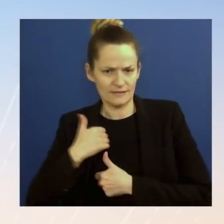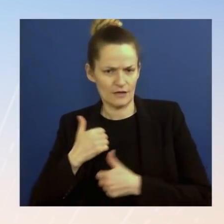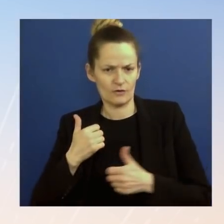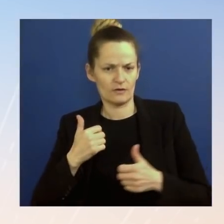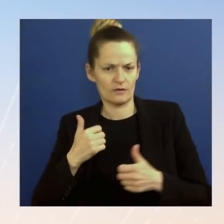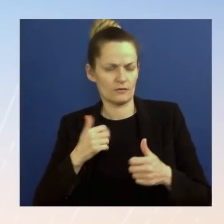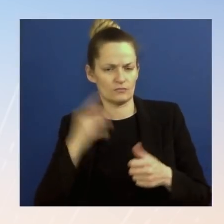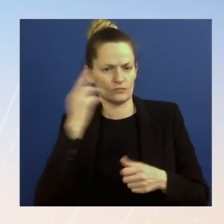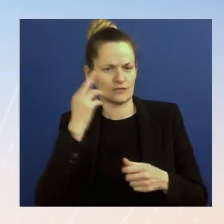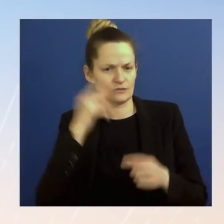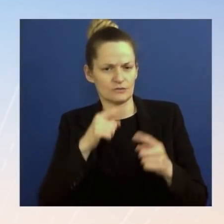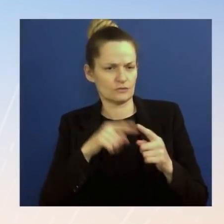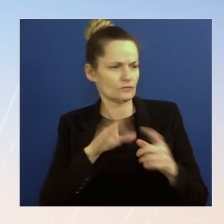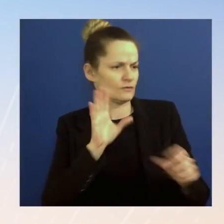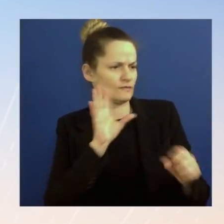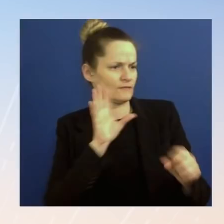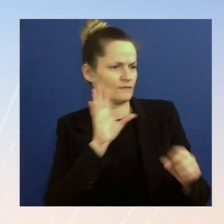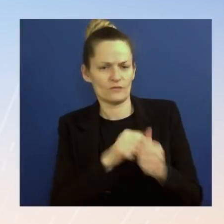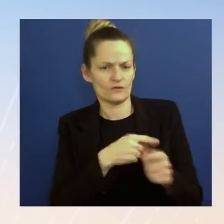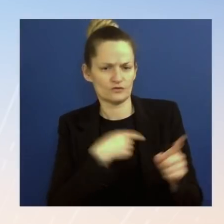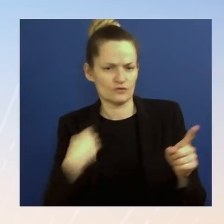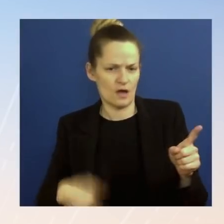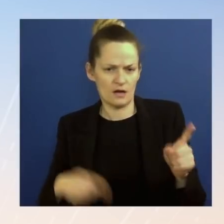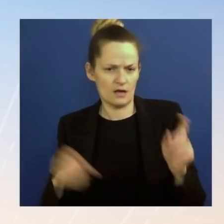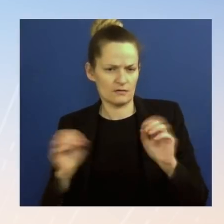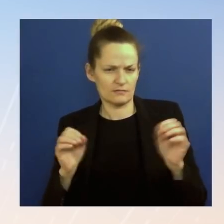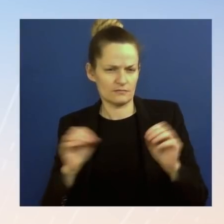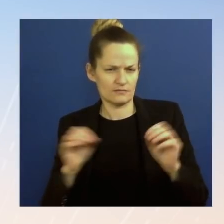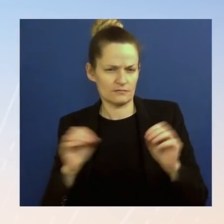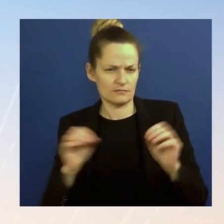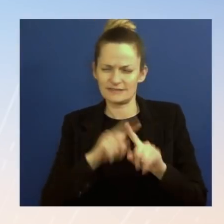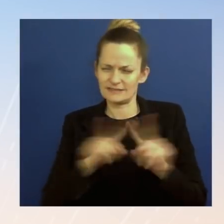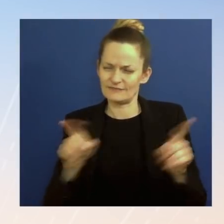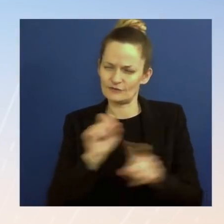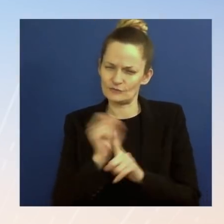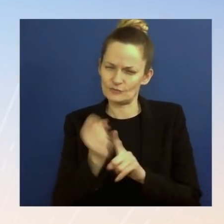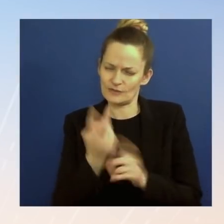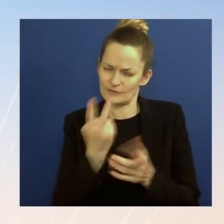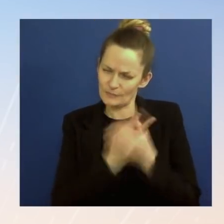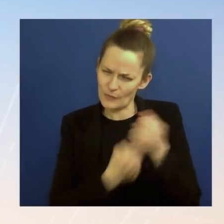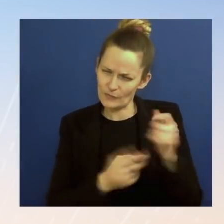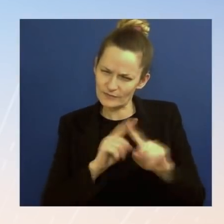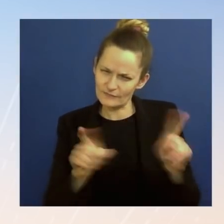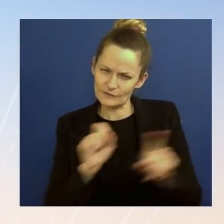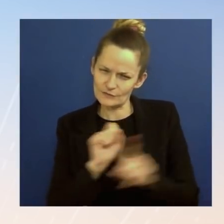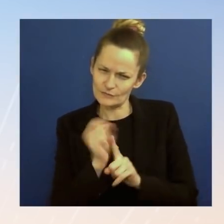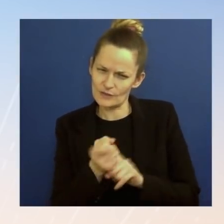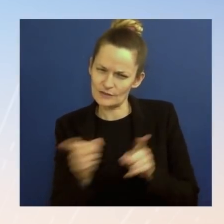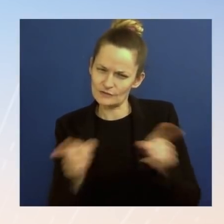The Press: And one just on a -- Ms. Psaki: Sure. The Press: -- different topic. How high is the administration expecting gas prices to go?